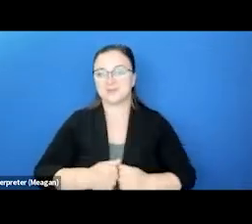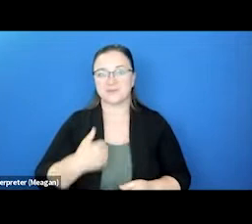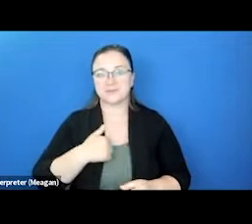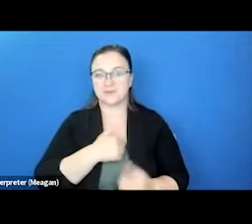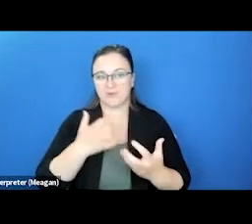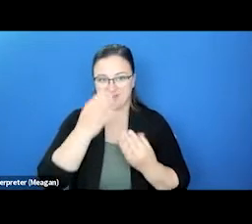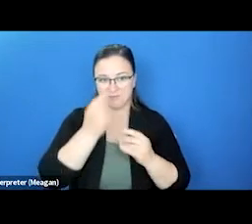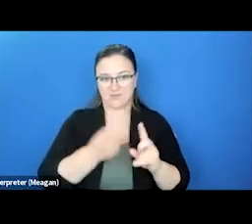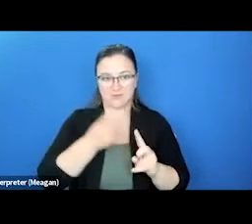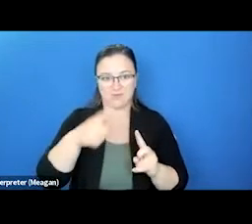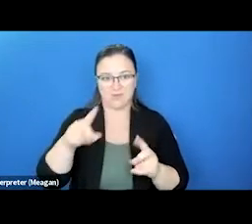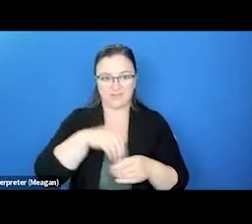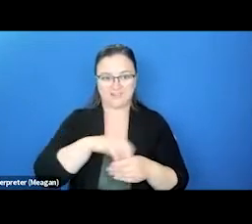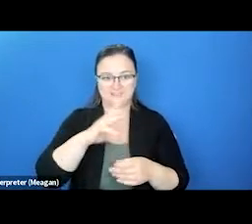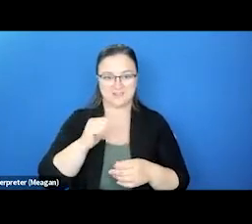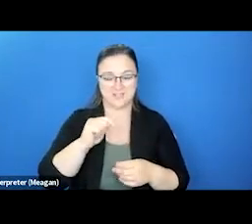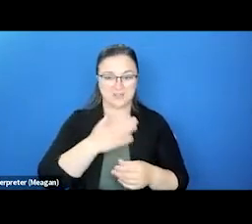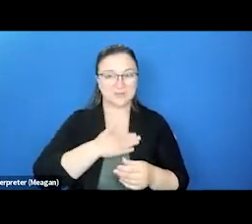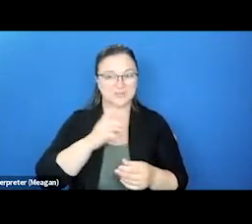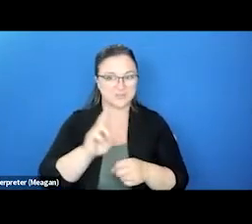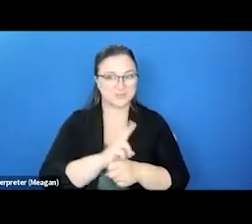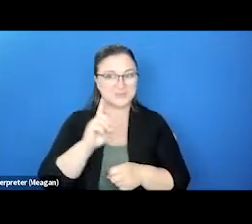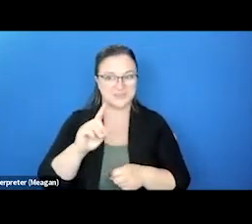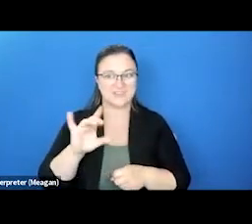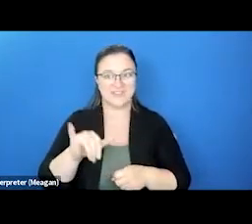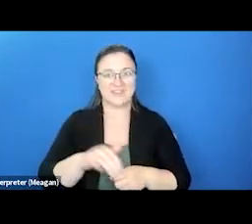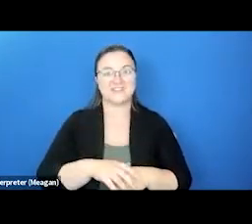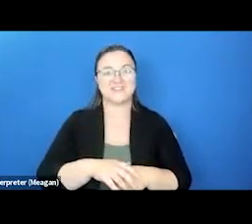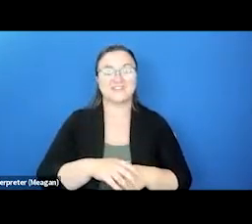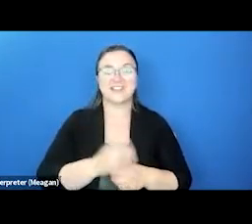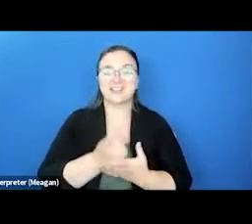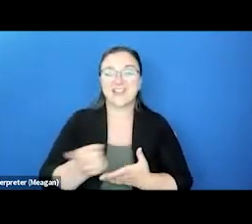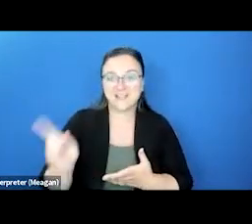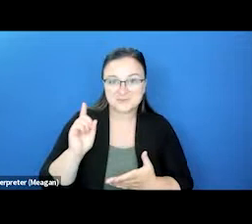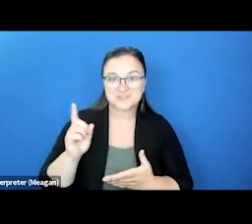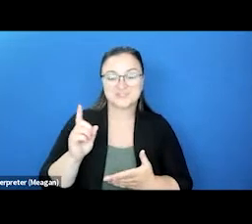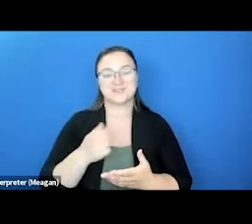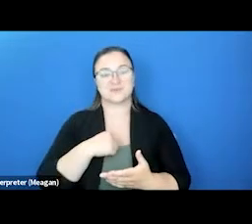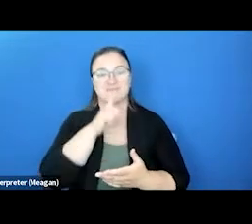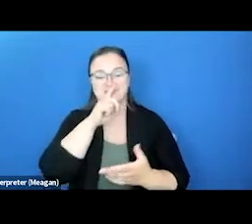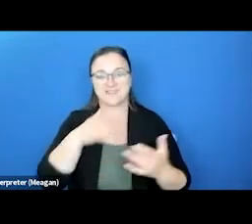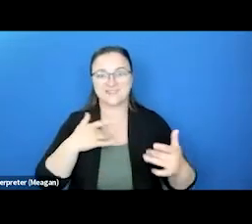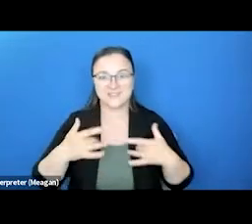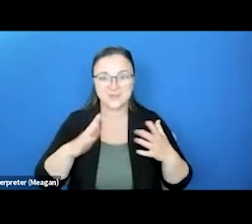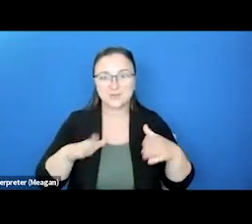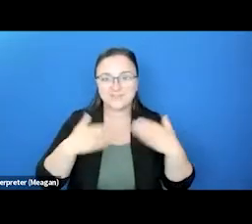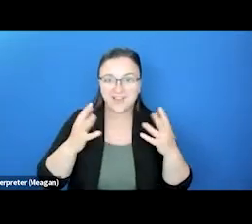So do use that. So as Jen mentioned, we were so excited last week to provide a webinar